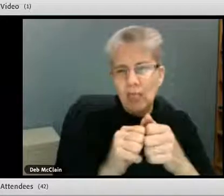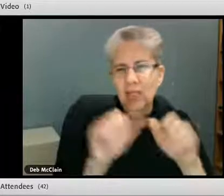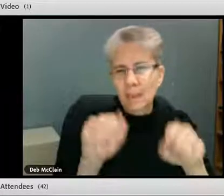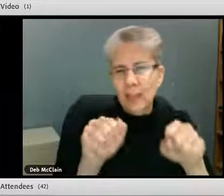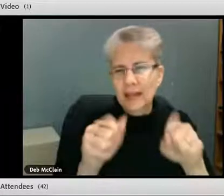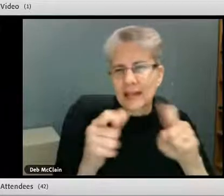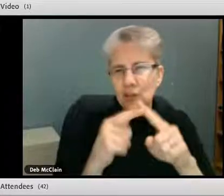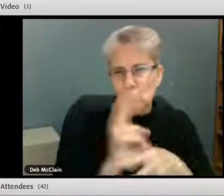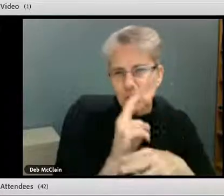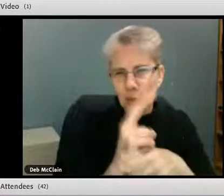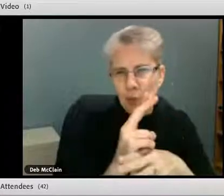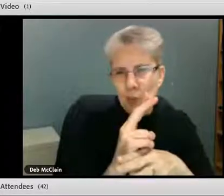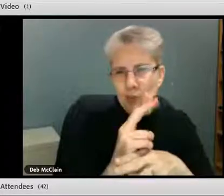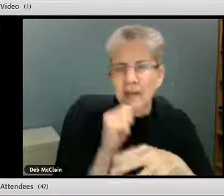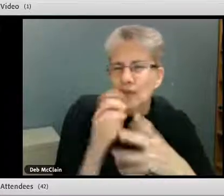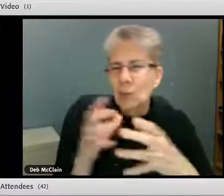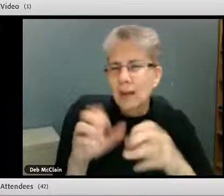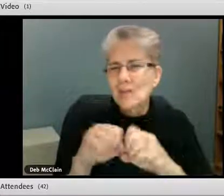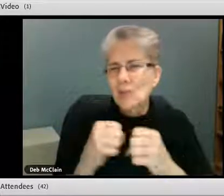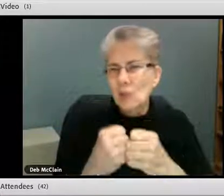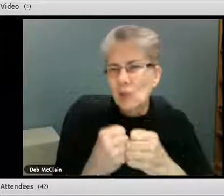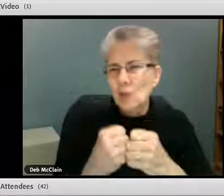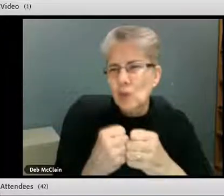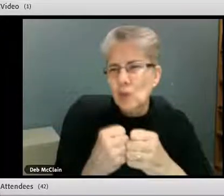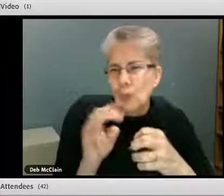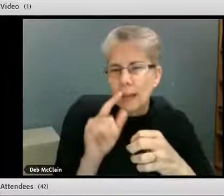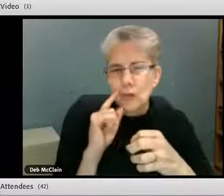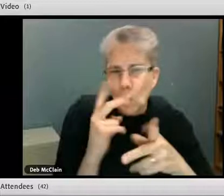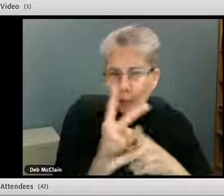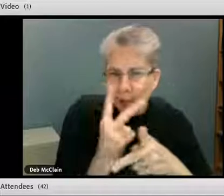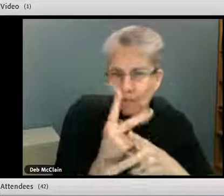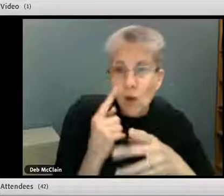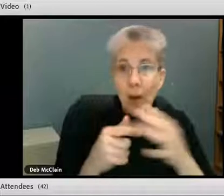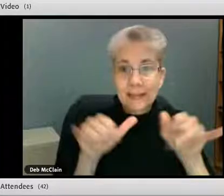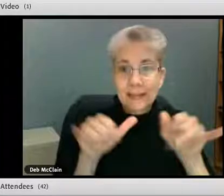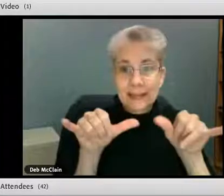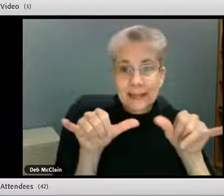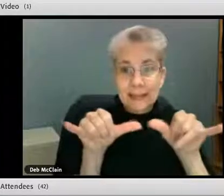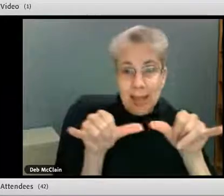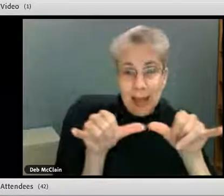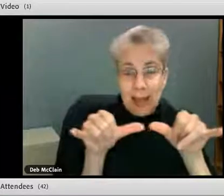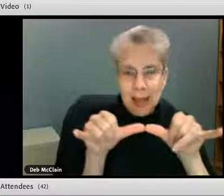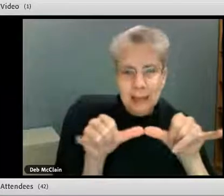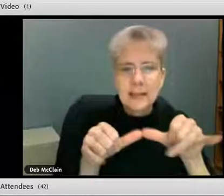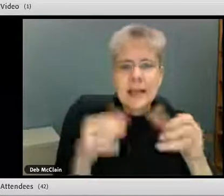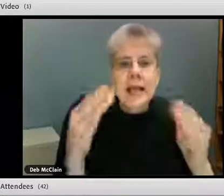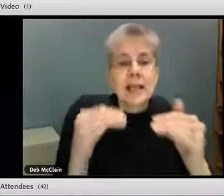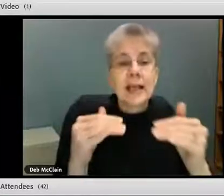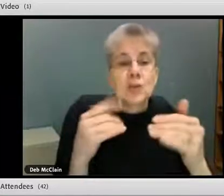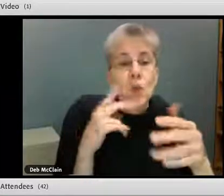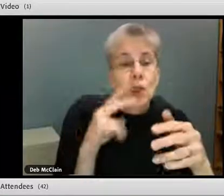So you just kind of want to pay attention to that. The next thing you want to look at, you'll see jpeg, gifs, and png.